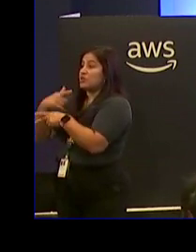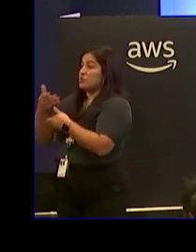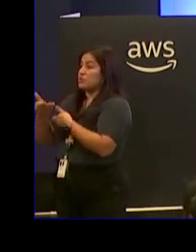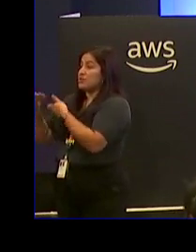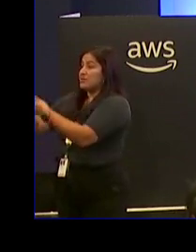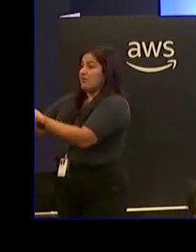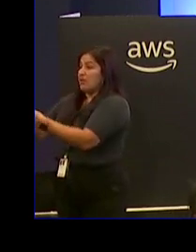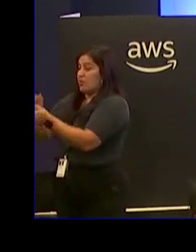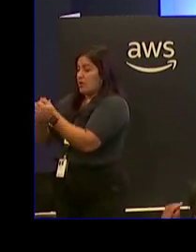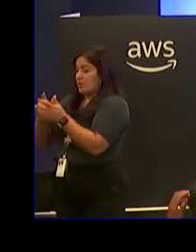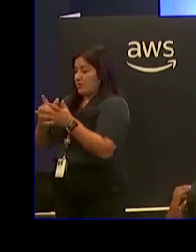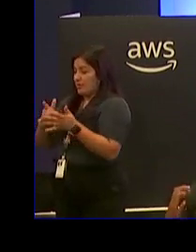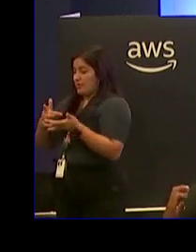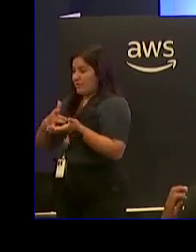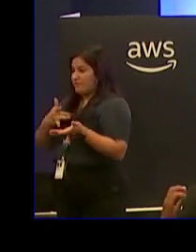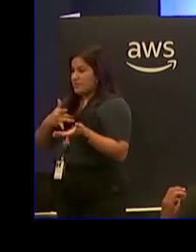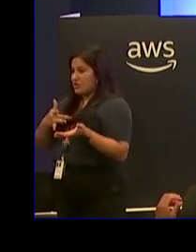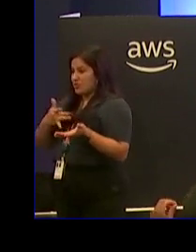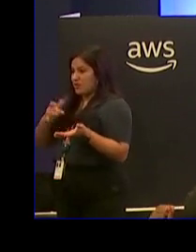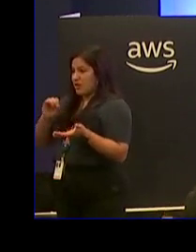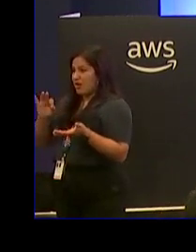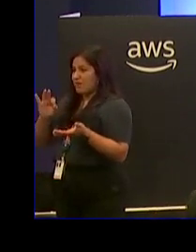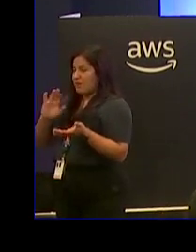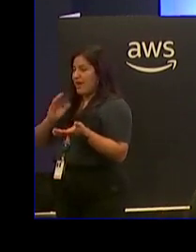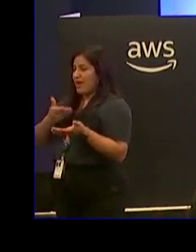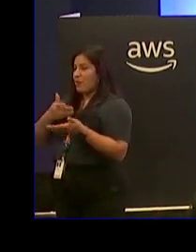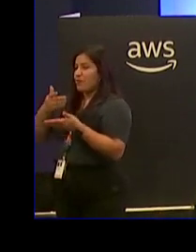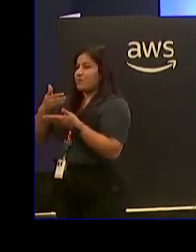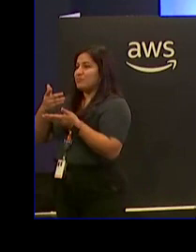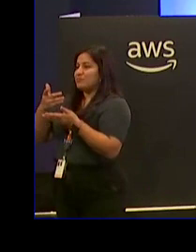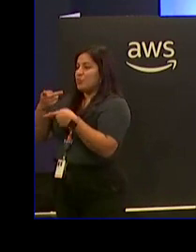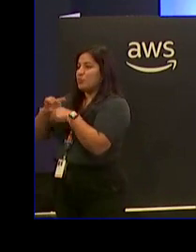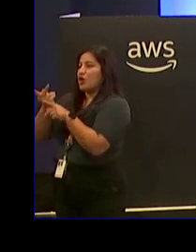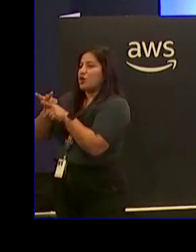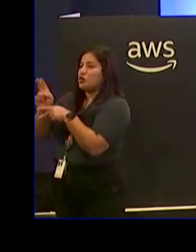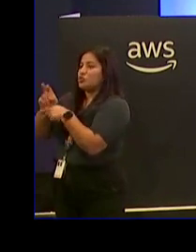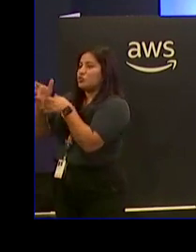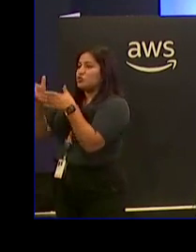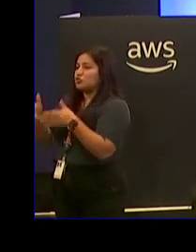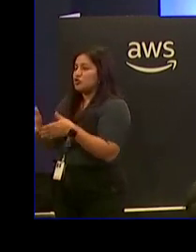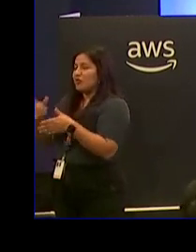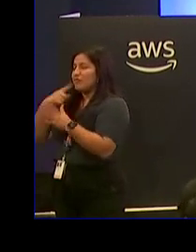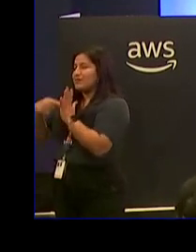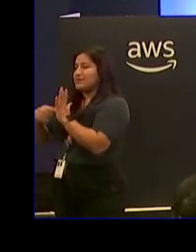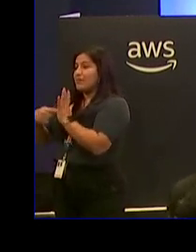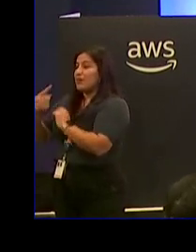of your product user reviews for example and in this instance we use Amazon Comprehend to